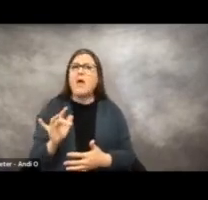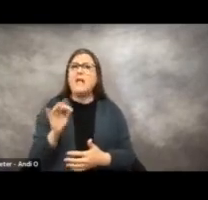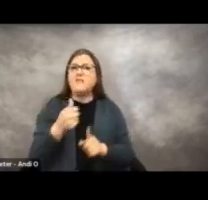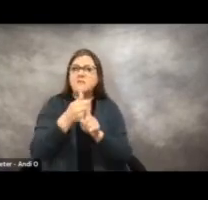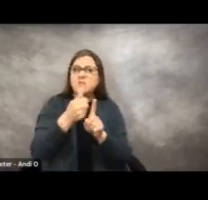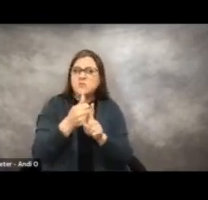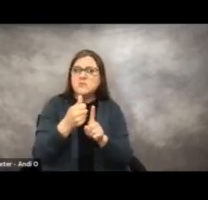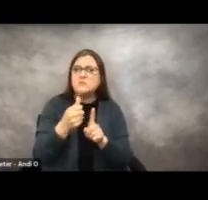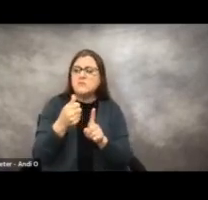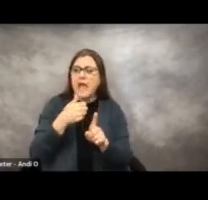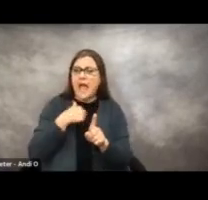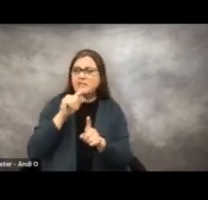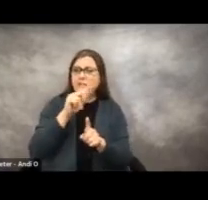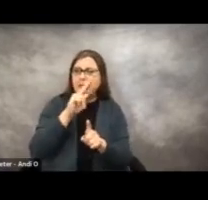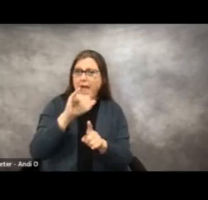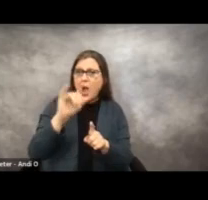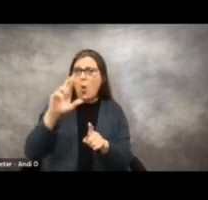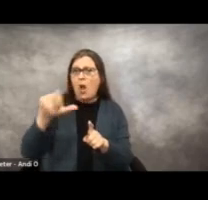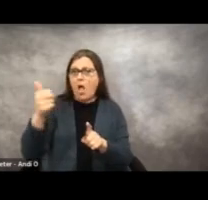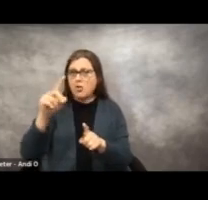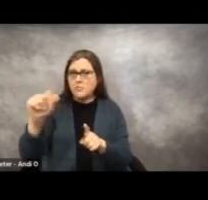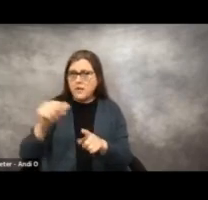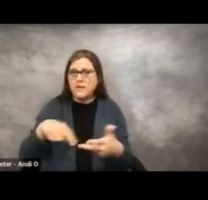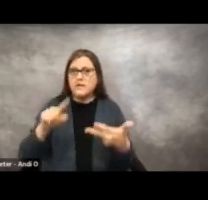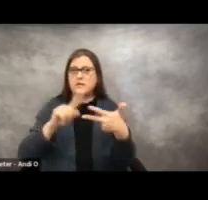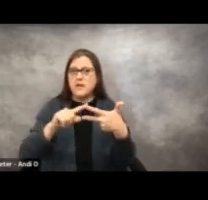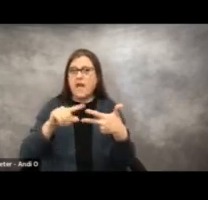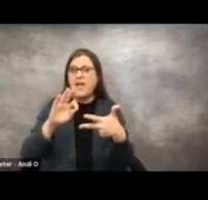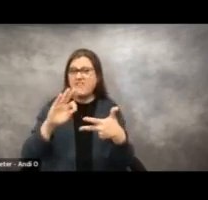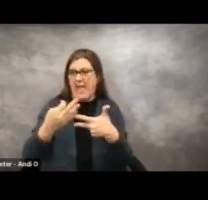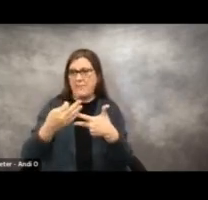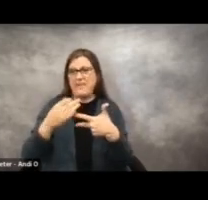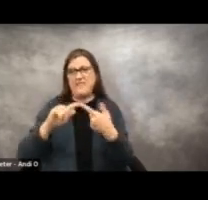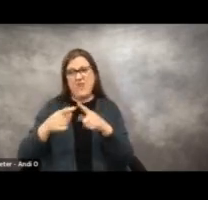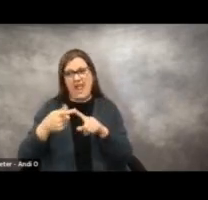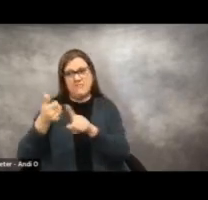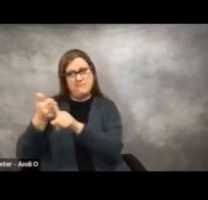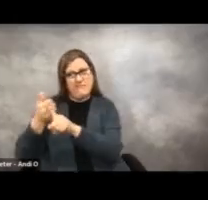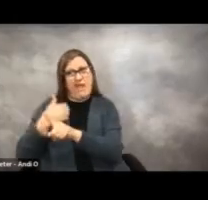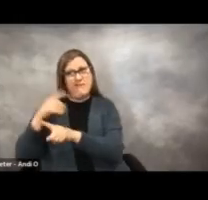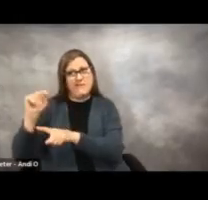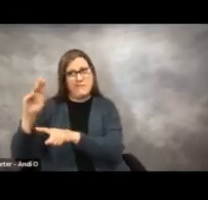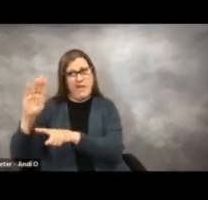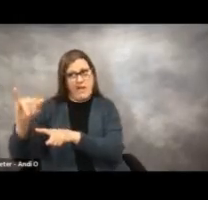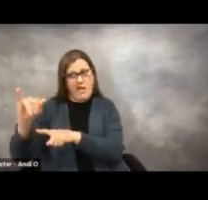injury or other disability. Second is if you're a family member or friend of a person with a TBI or other disability.